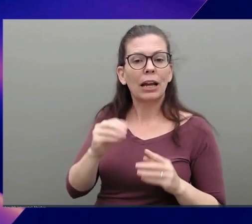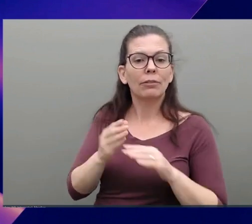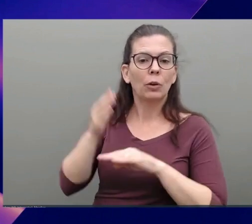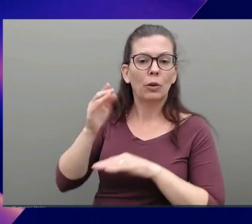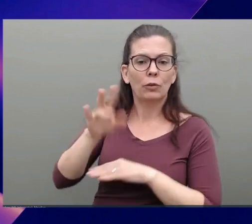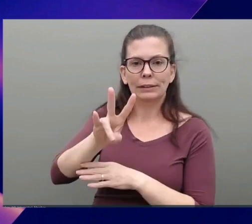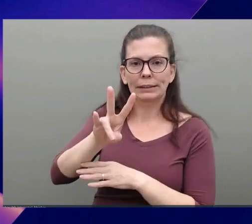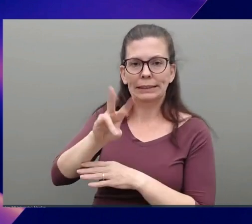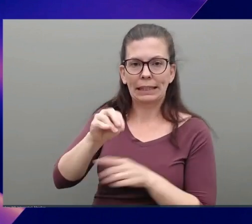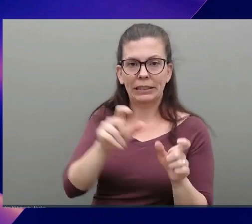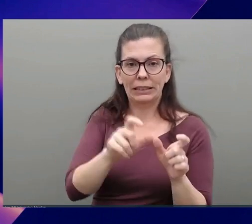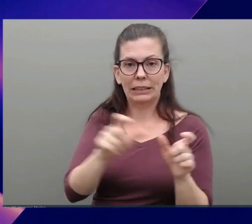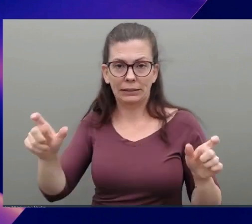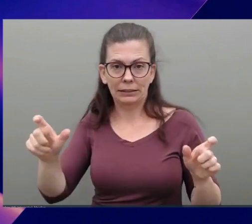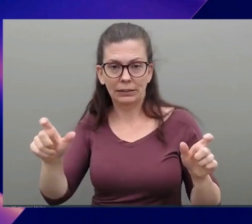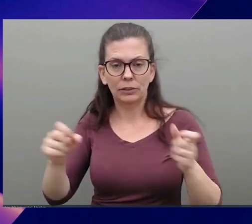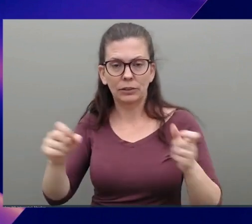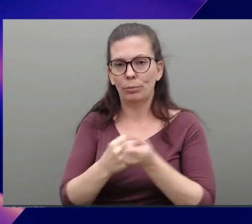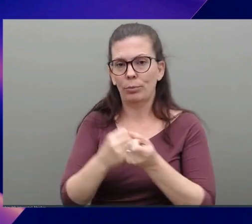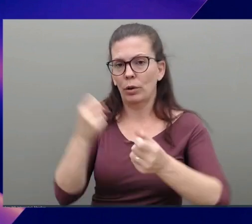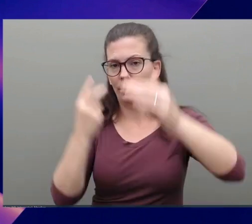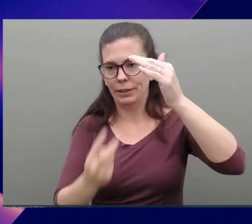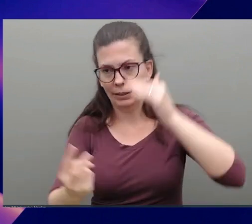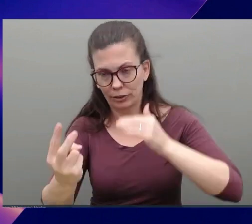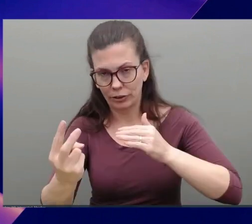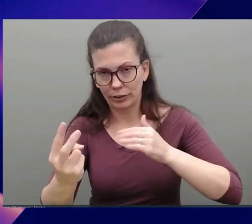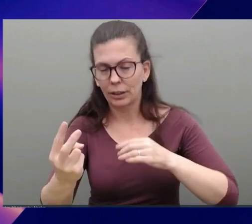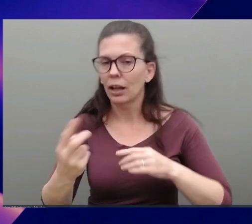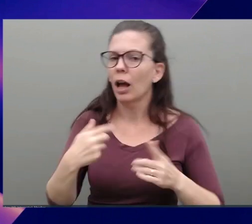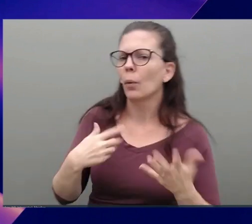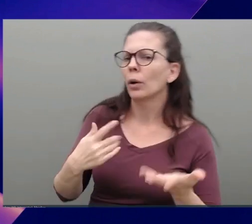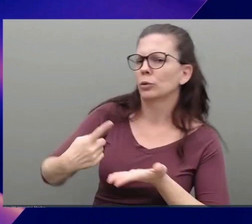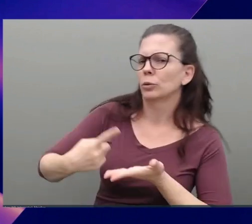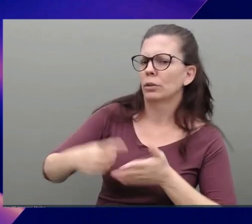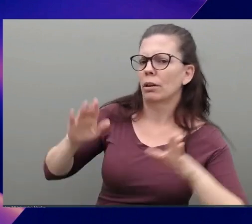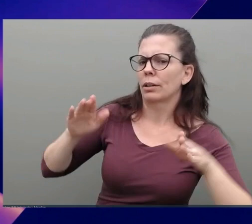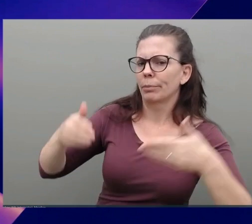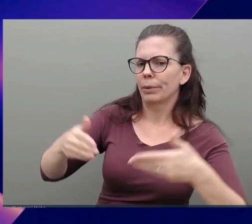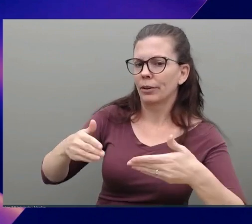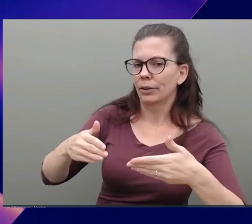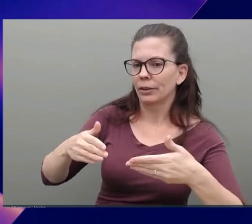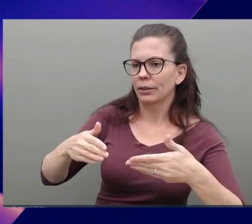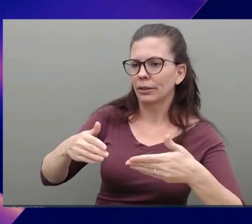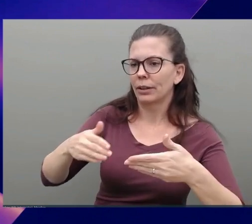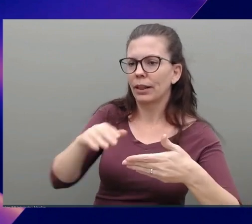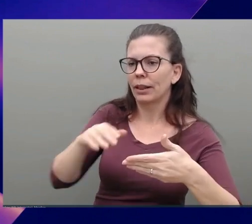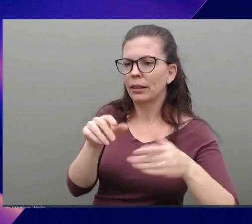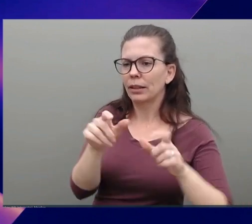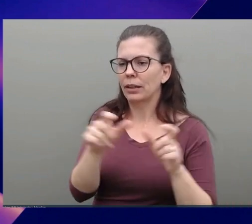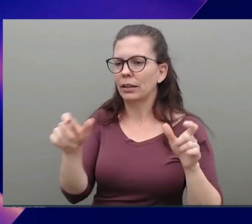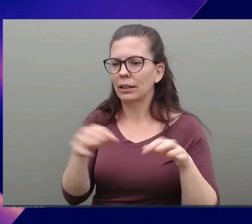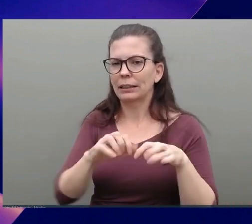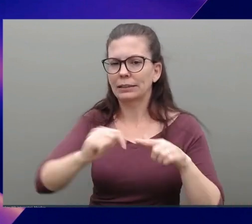that supports prediction, and I would like to talk about essentials inference, which is particularly useful